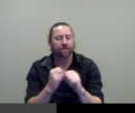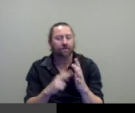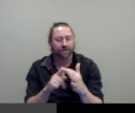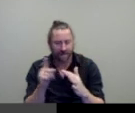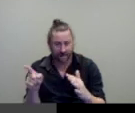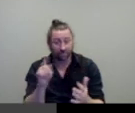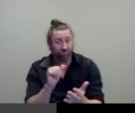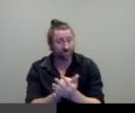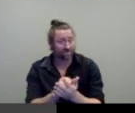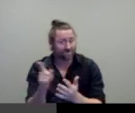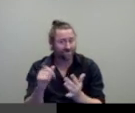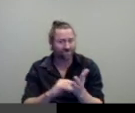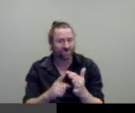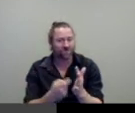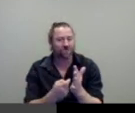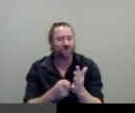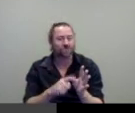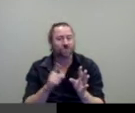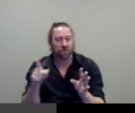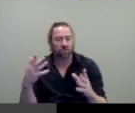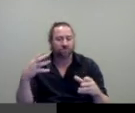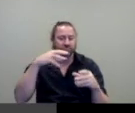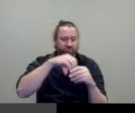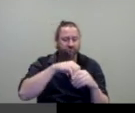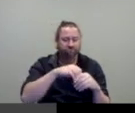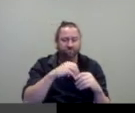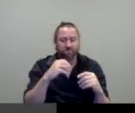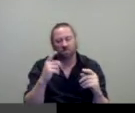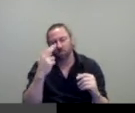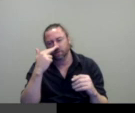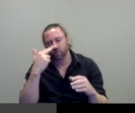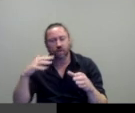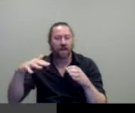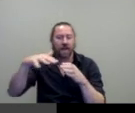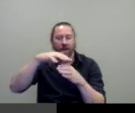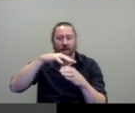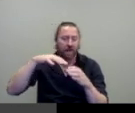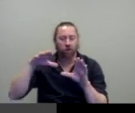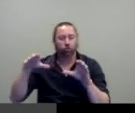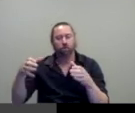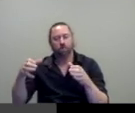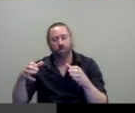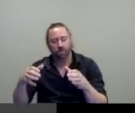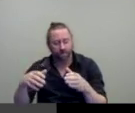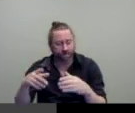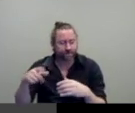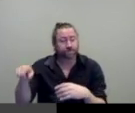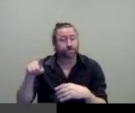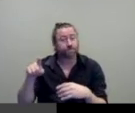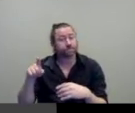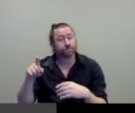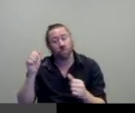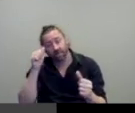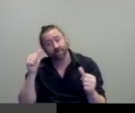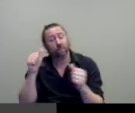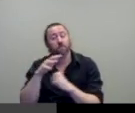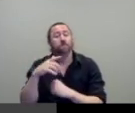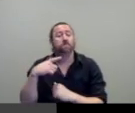so Sherrie Levine is part of the same pictures generation whose uh fame most particularly for